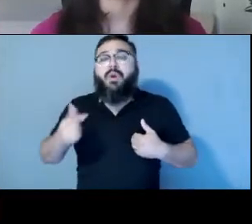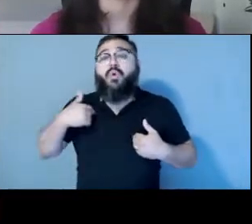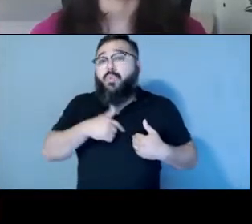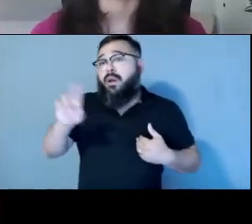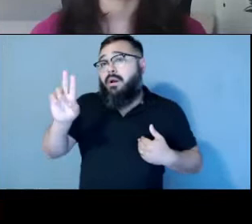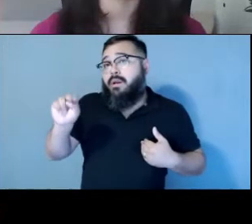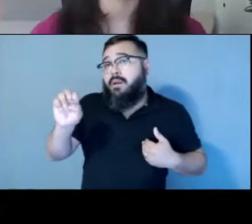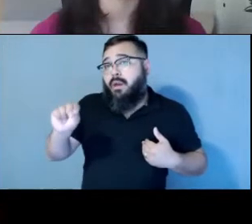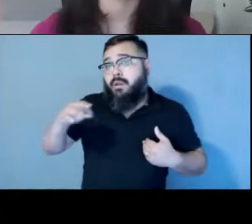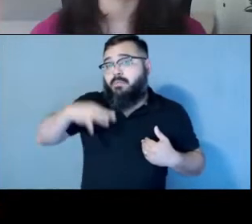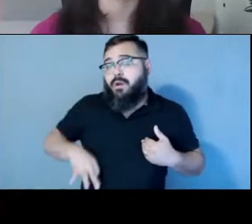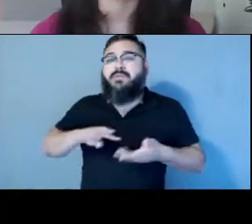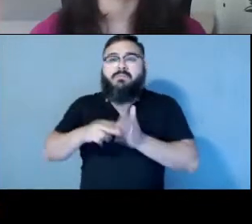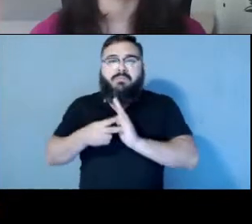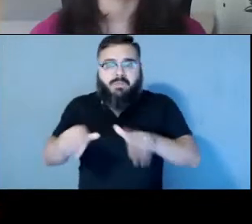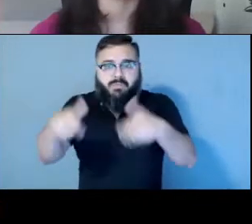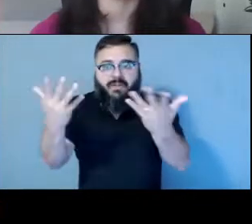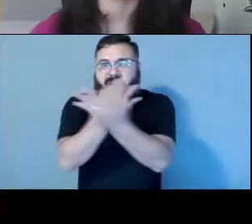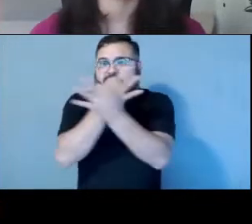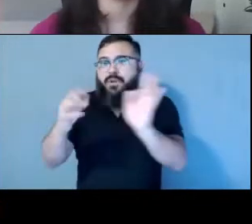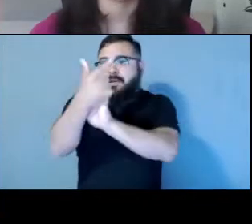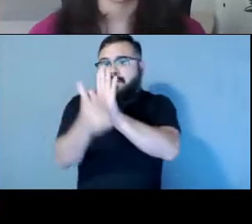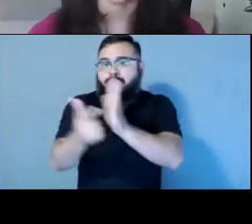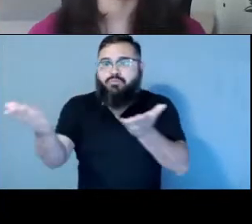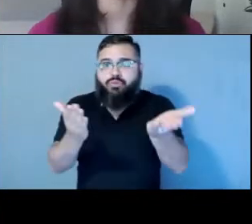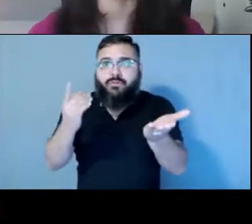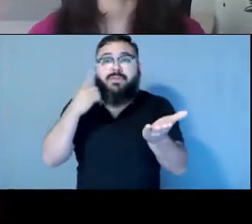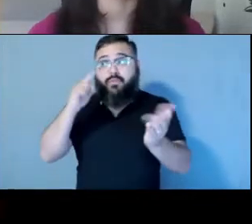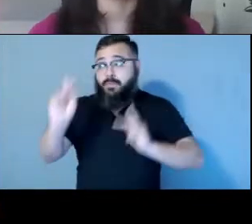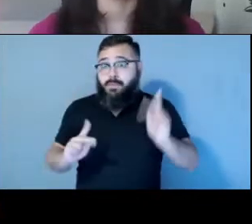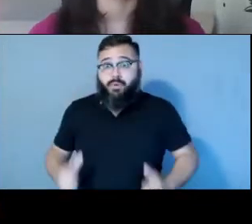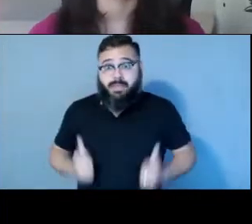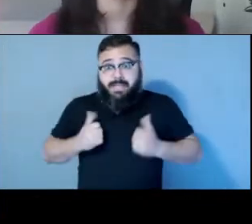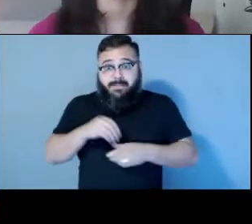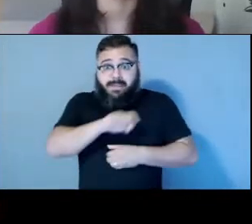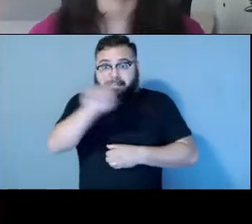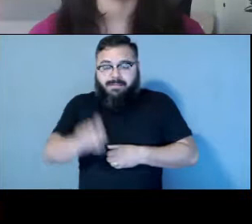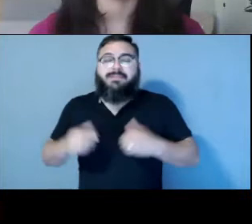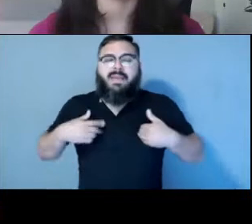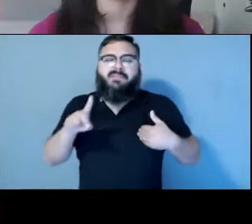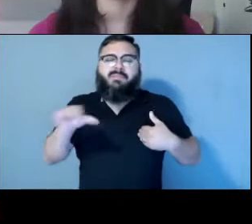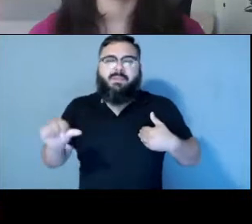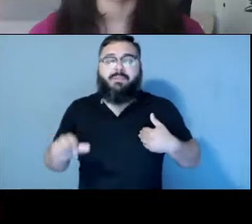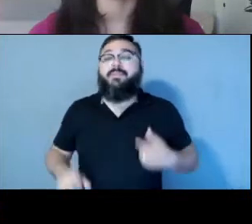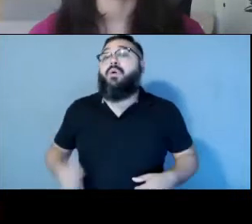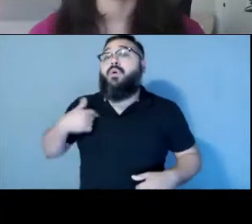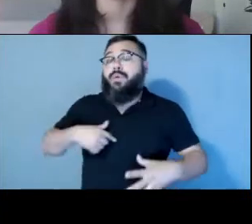we provide free legal services to Texans with disabilities, and we take discrimination cases in employment, housing,